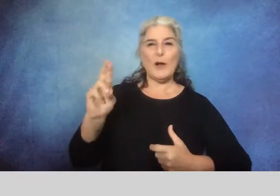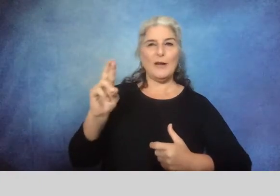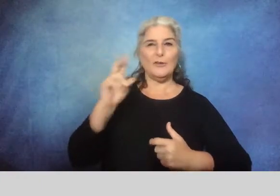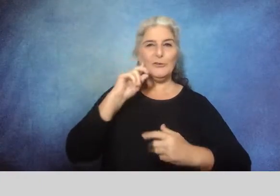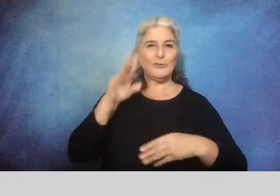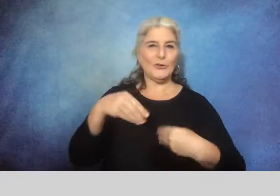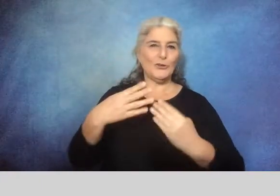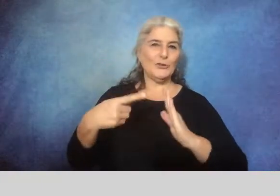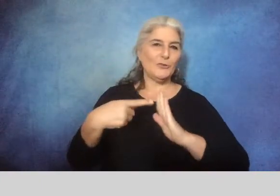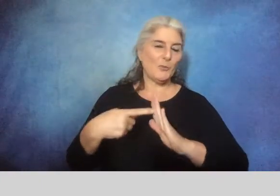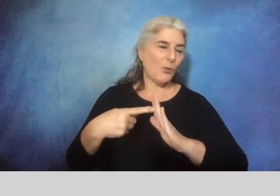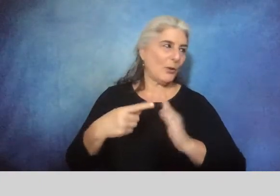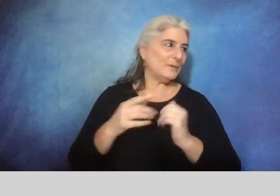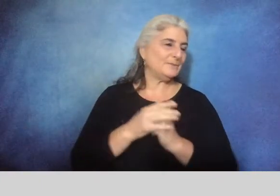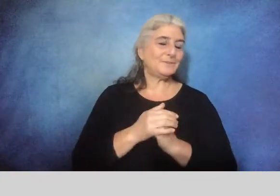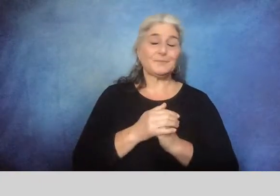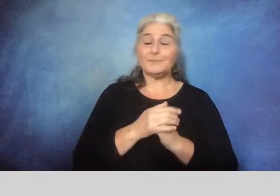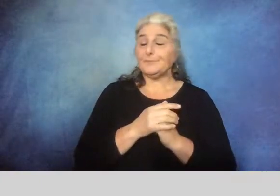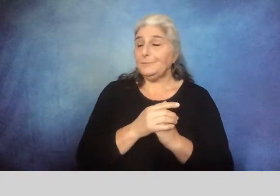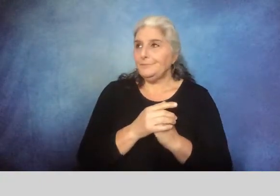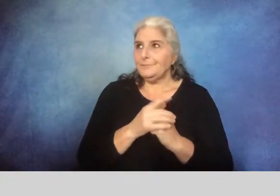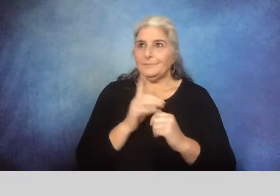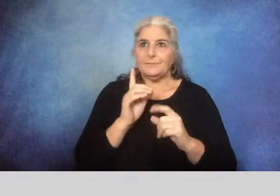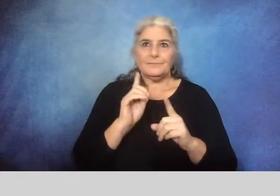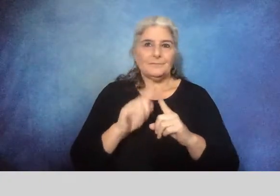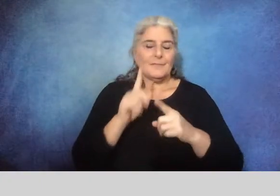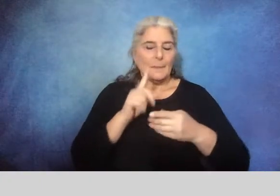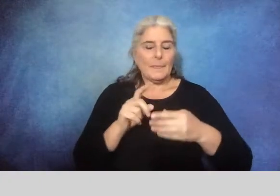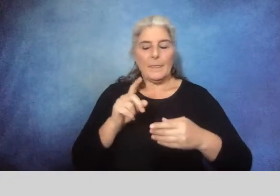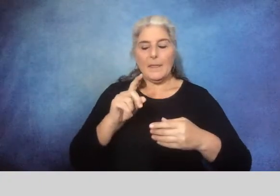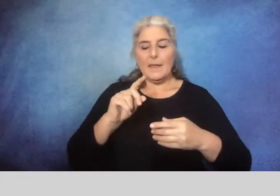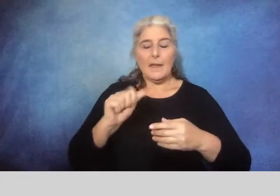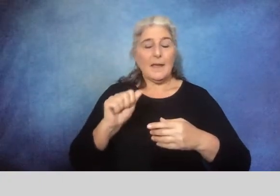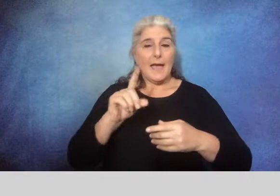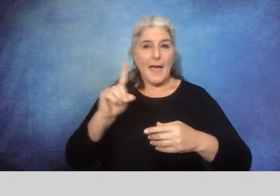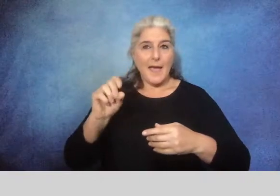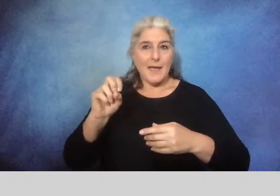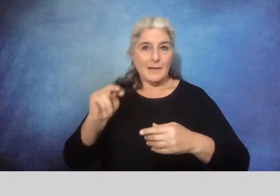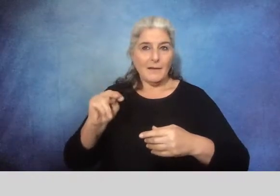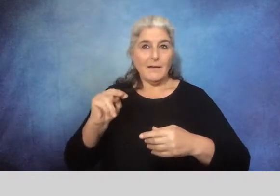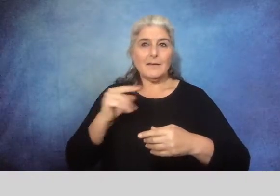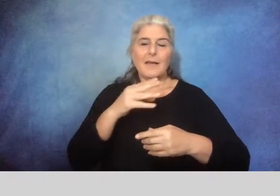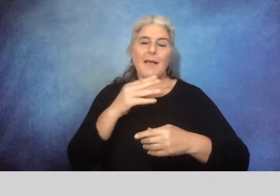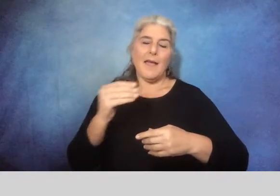And the operating system Linux supports all your drivers as a plugin and which can be added